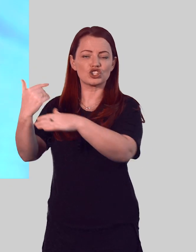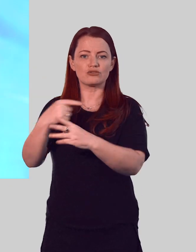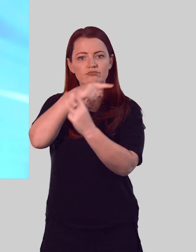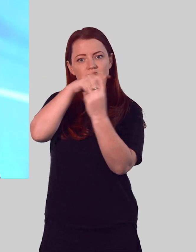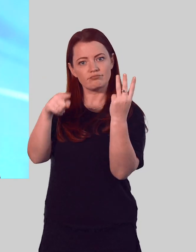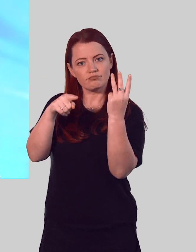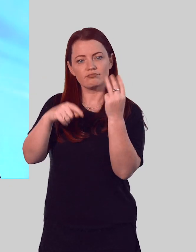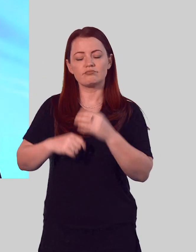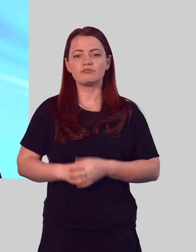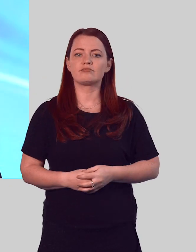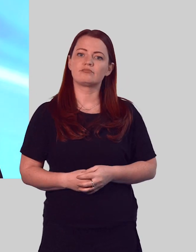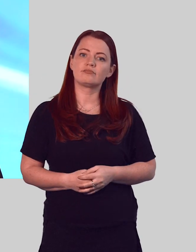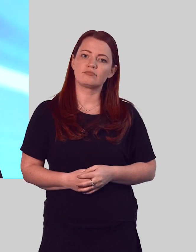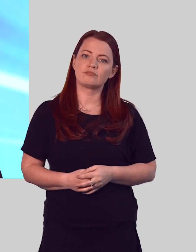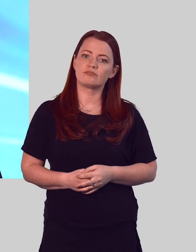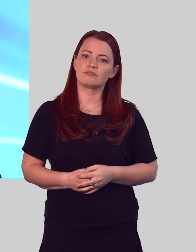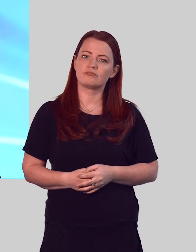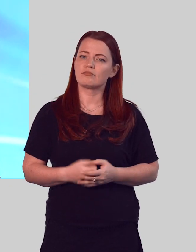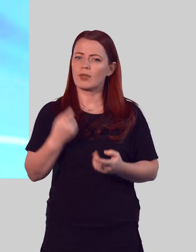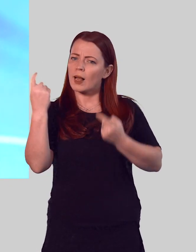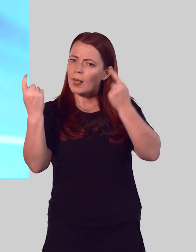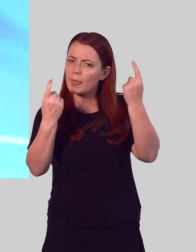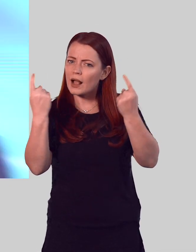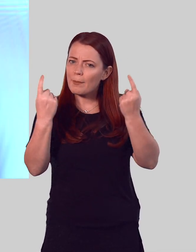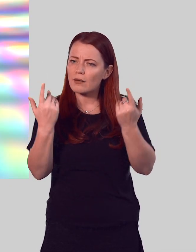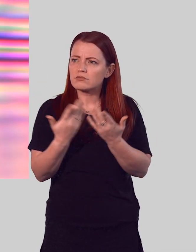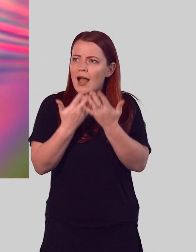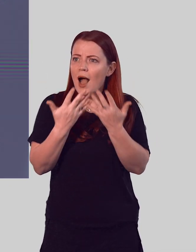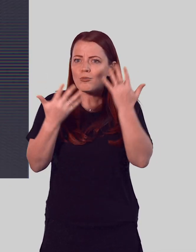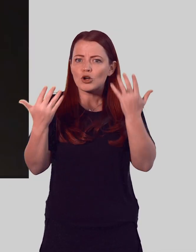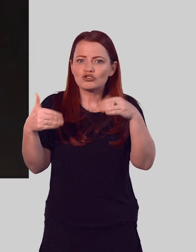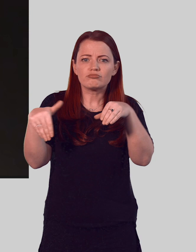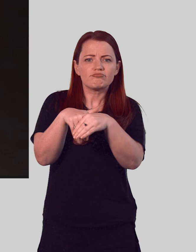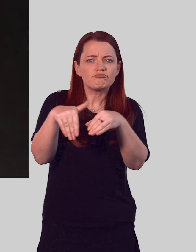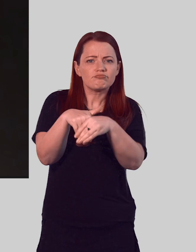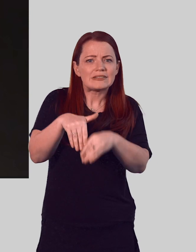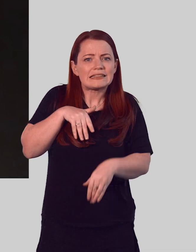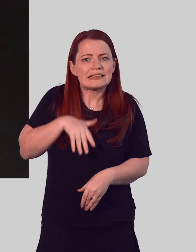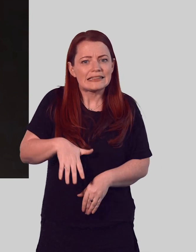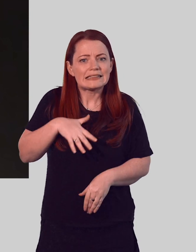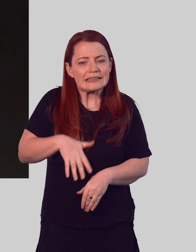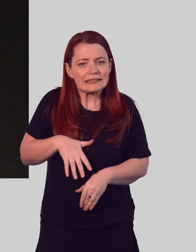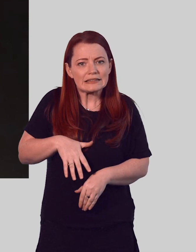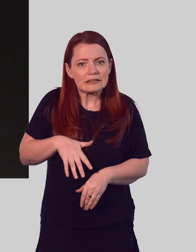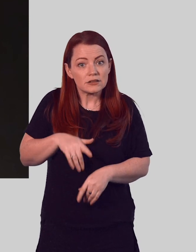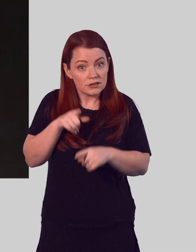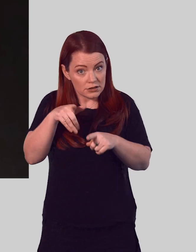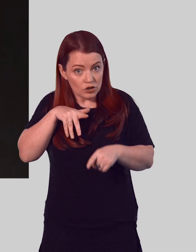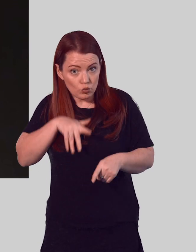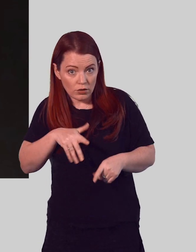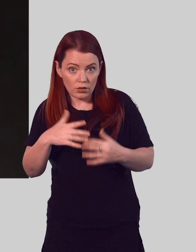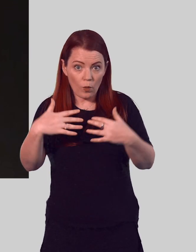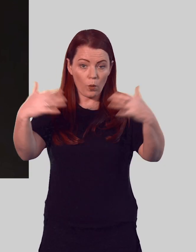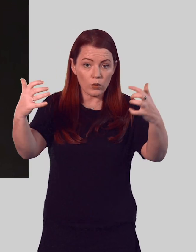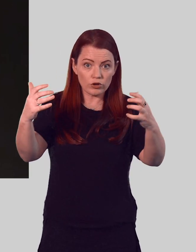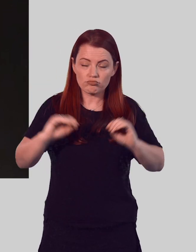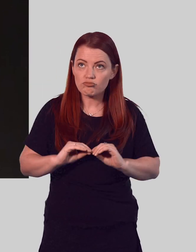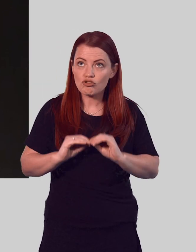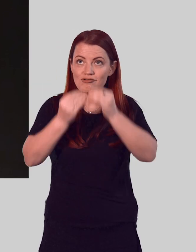Think about how much participation is required, do you want your audience creatively contributing to and even